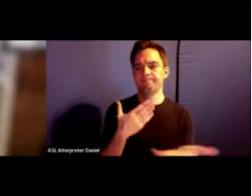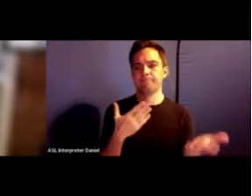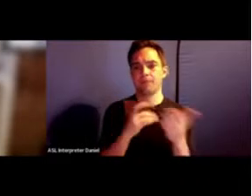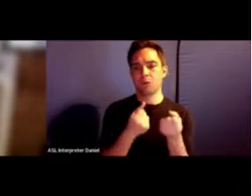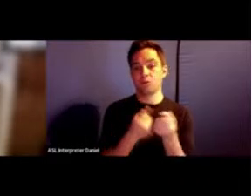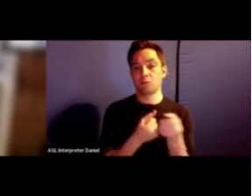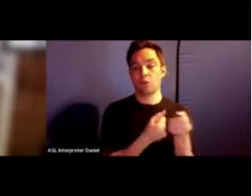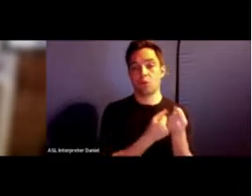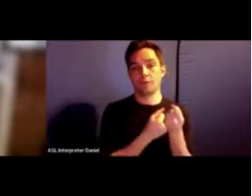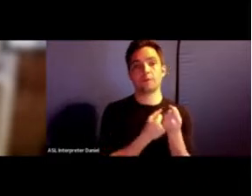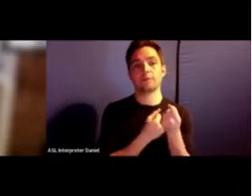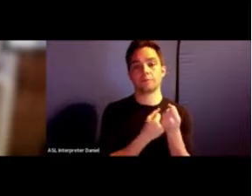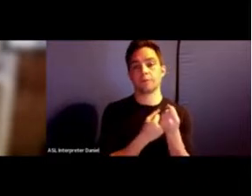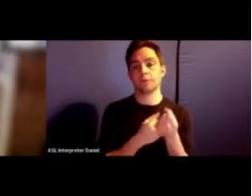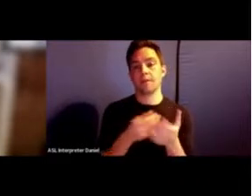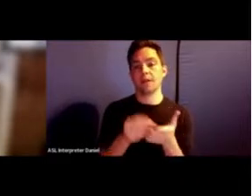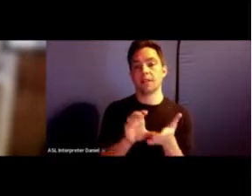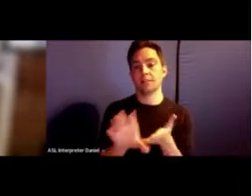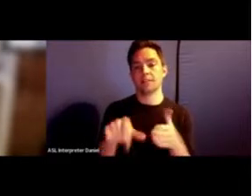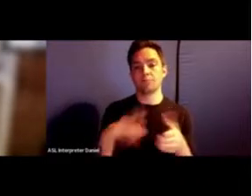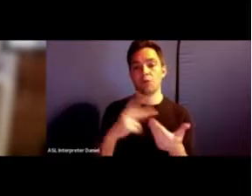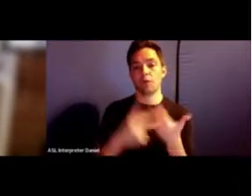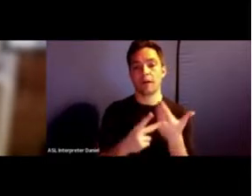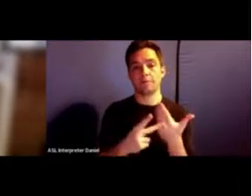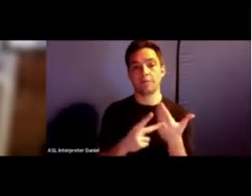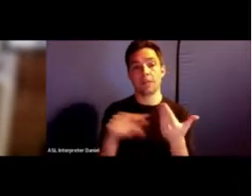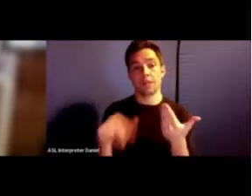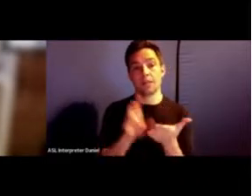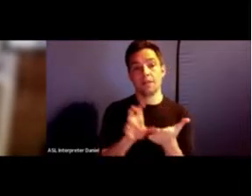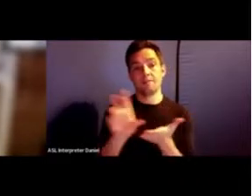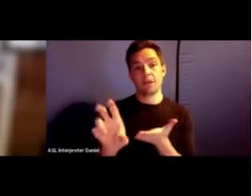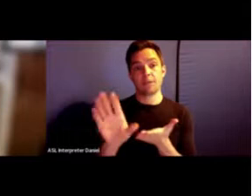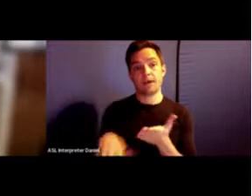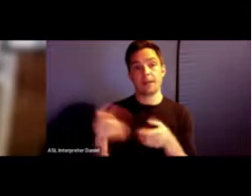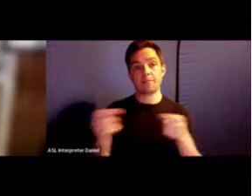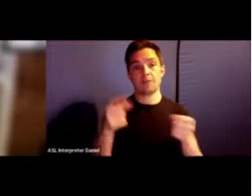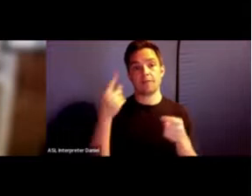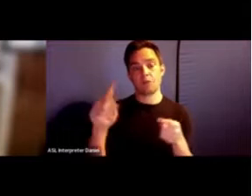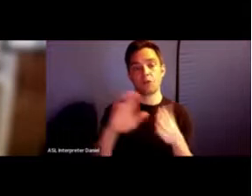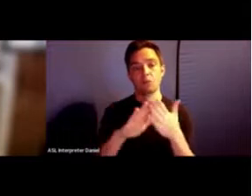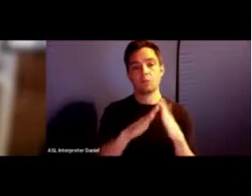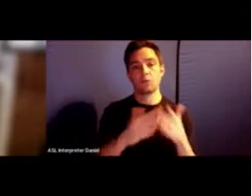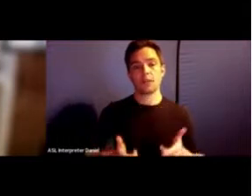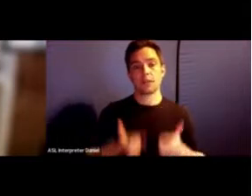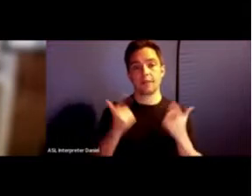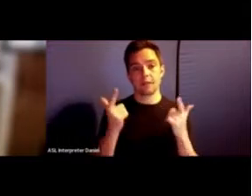for the funding of this program. This is funded by the Administration for Community Living and the Centers for